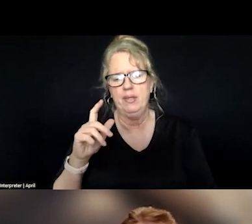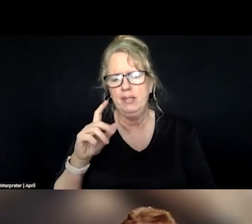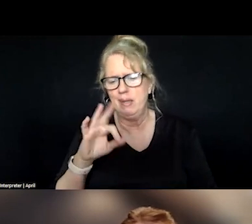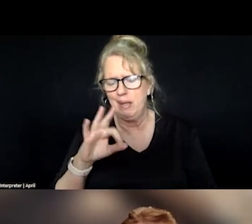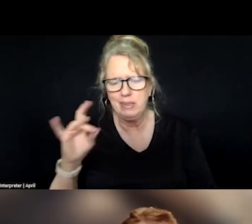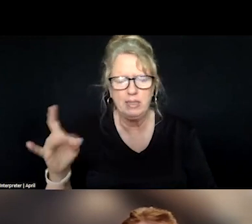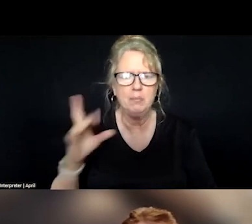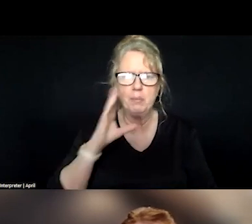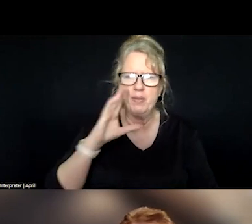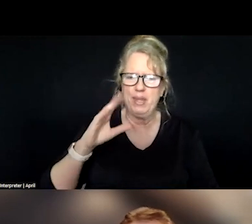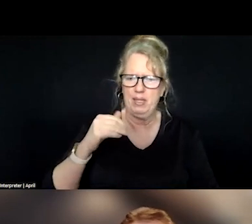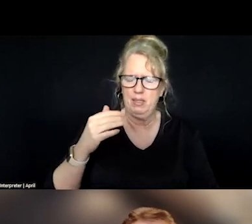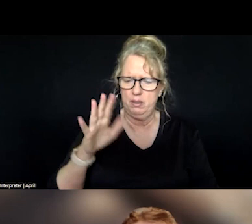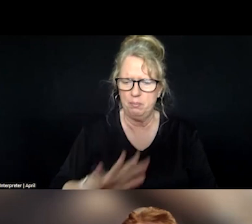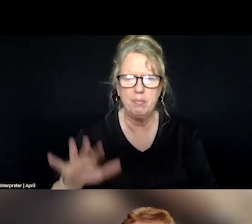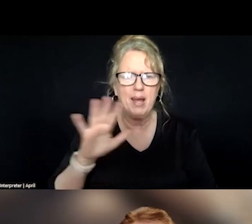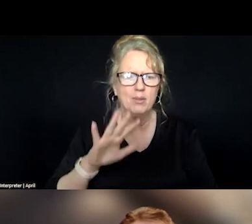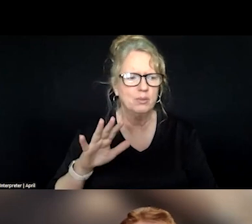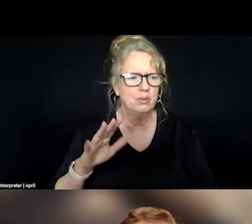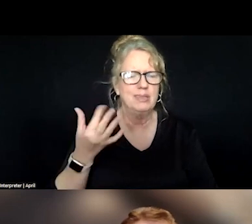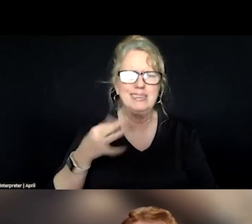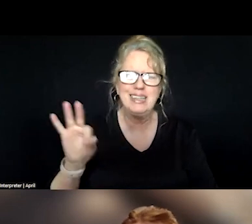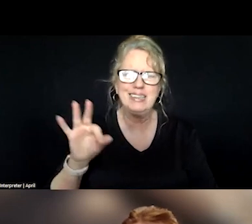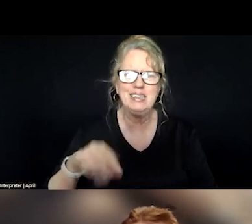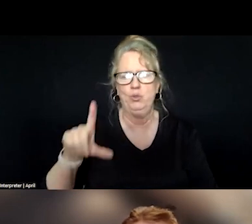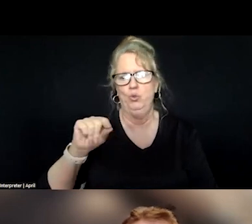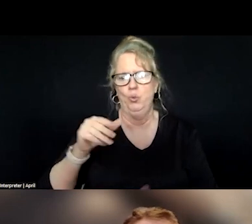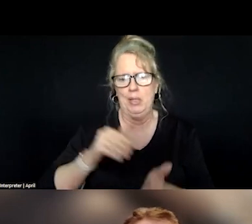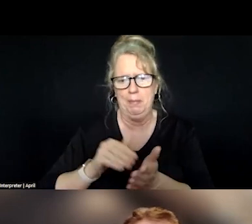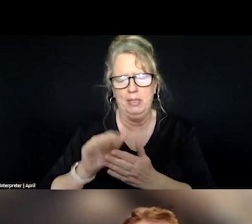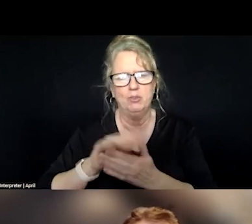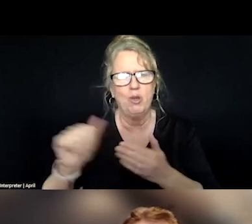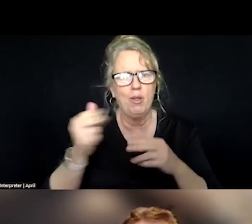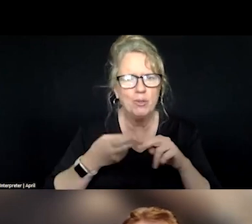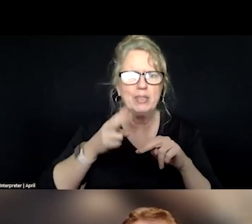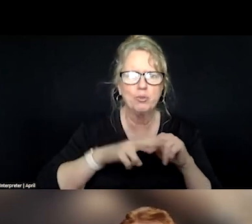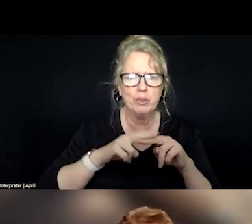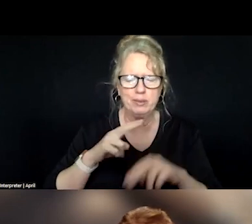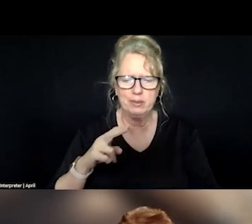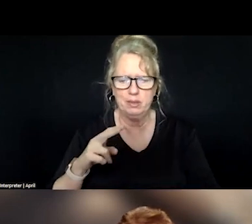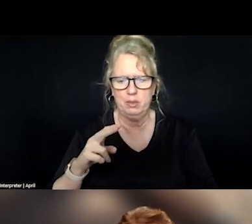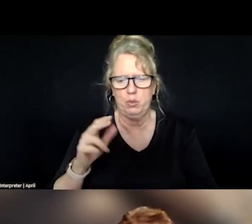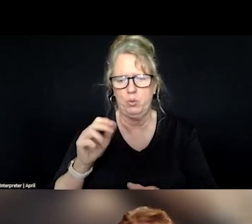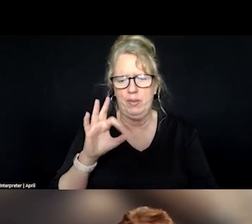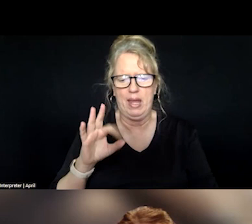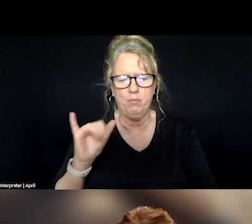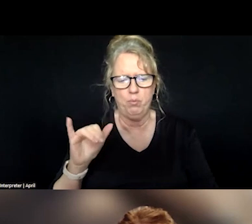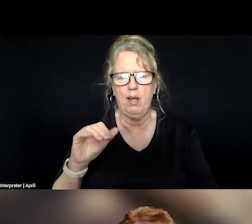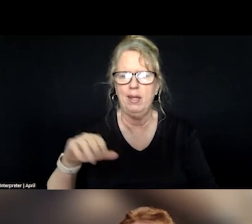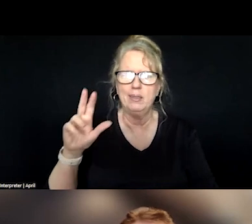THAT IS ABOUT A 19 TO $20 MILLION INCREASE OVER TWO THE FY 23 LEVEL WAS.